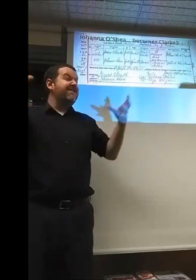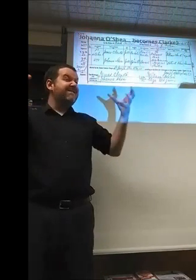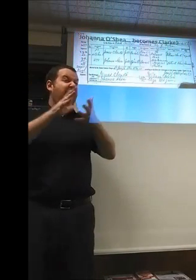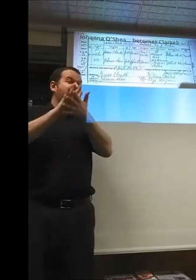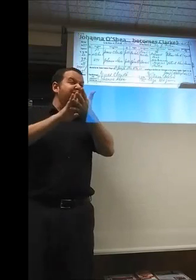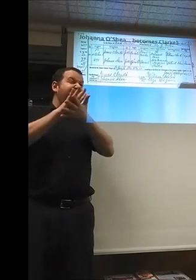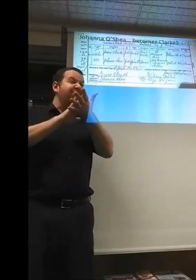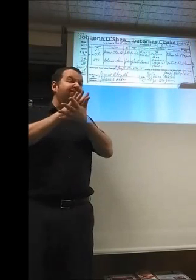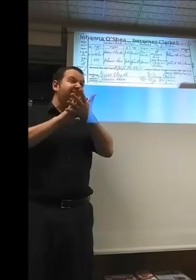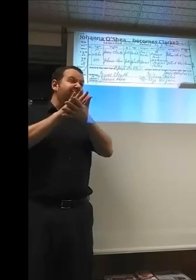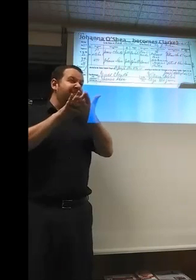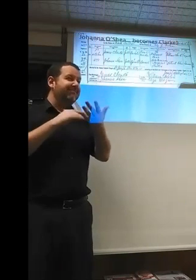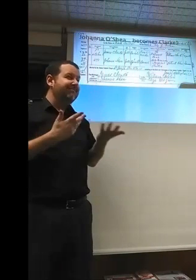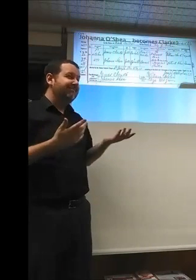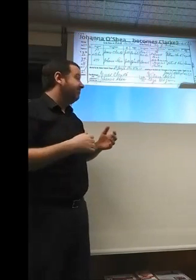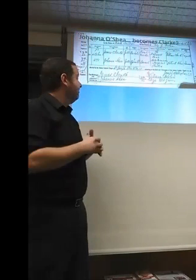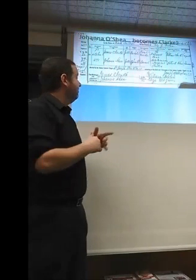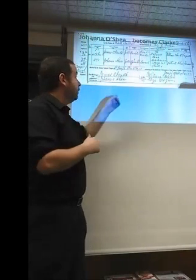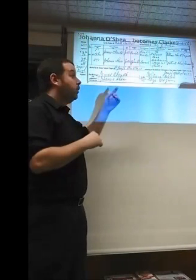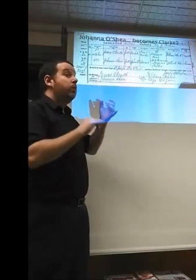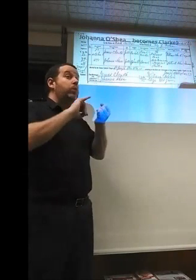There was no sign language used at all, everything was written down.